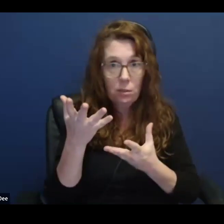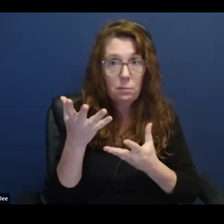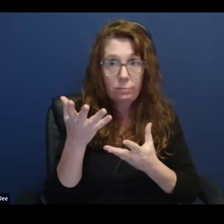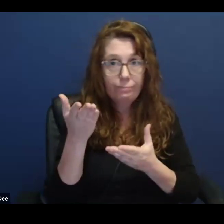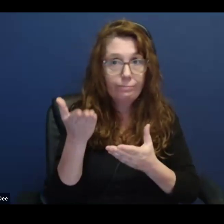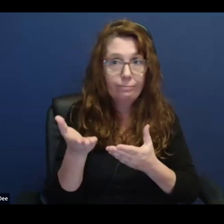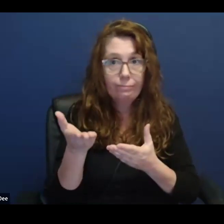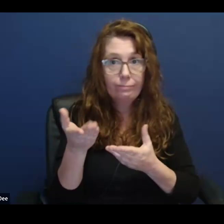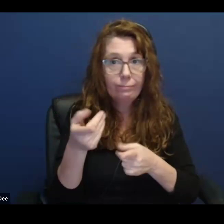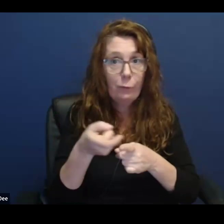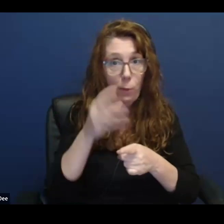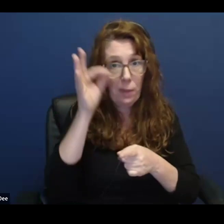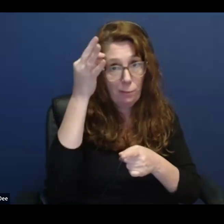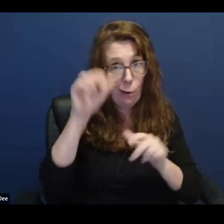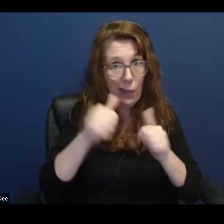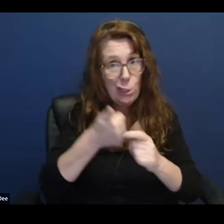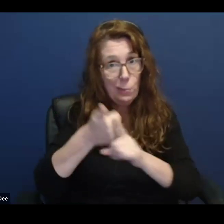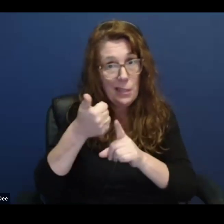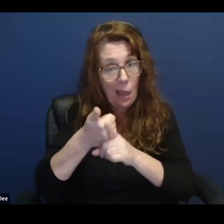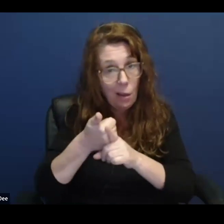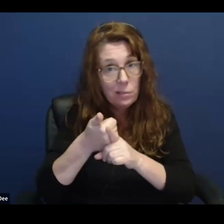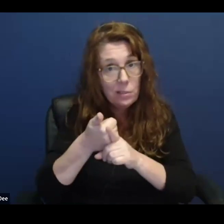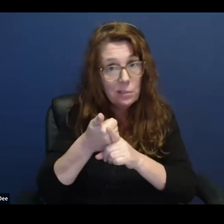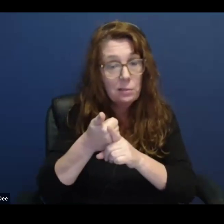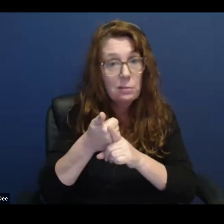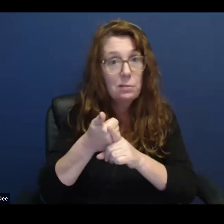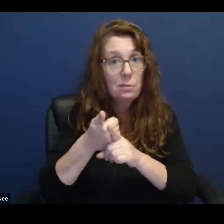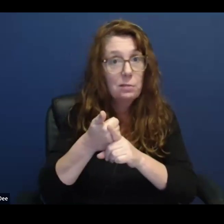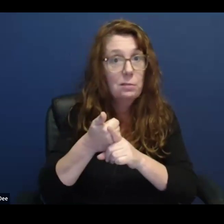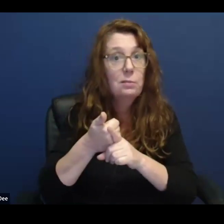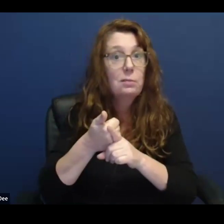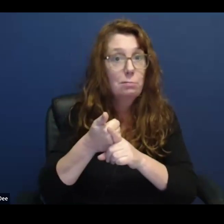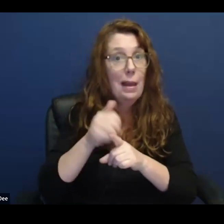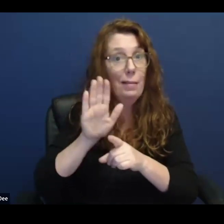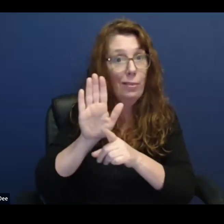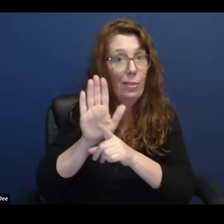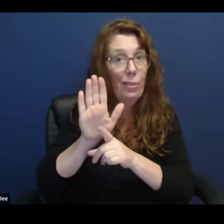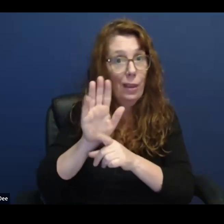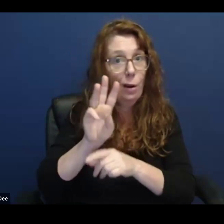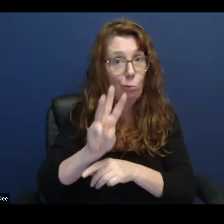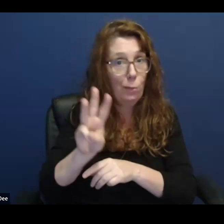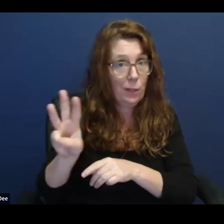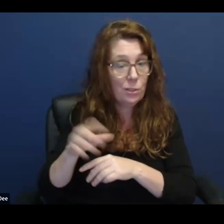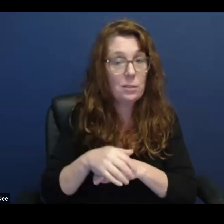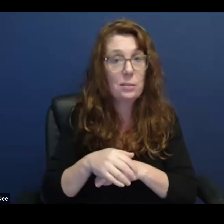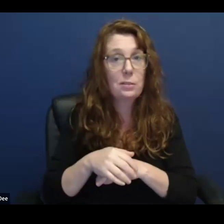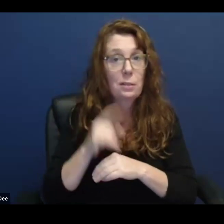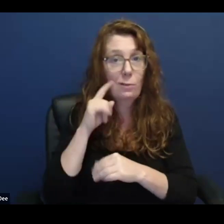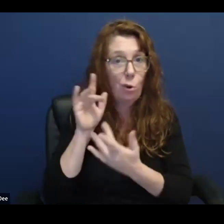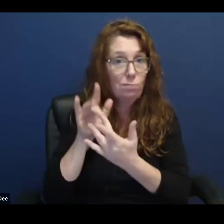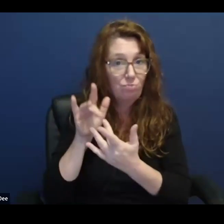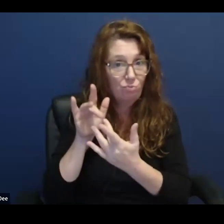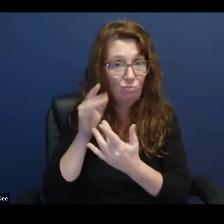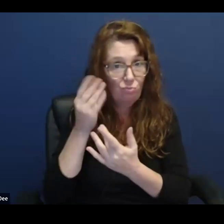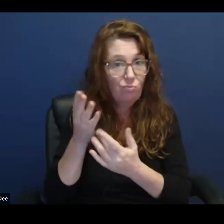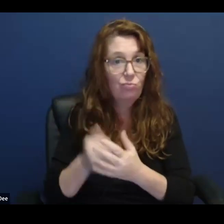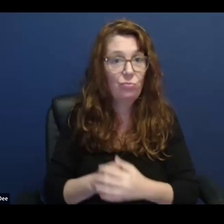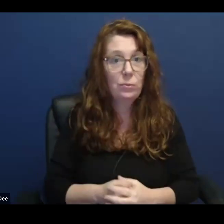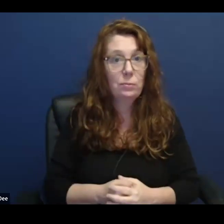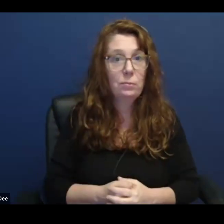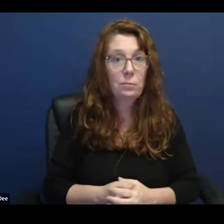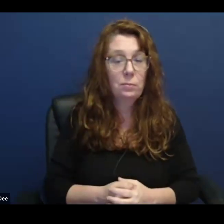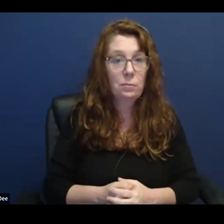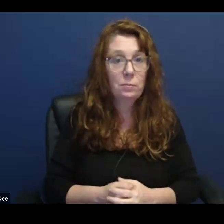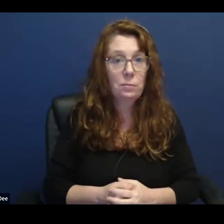from federal agencies themselves on federal agency web pages for contact information. There is also